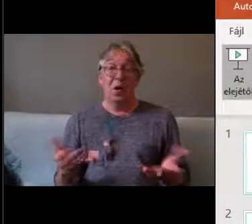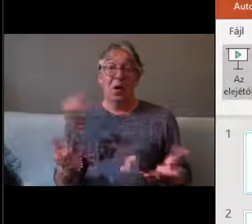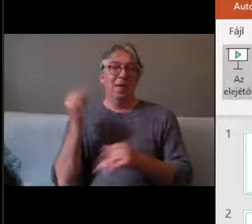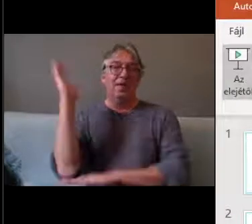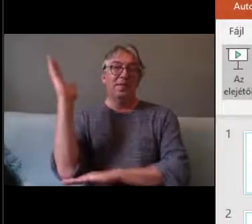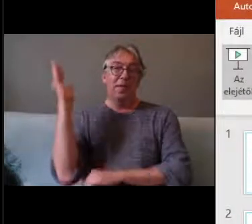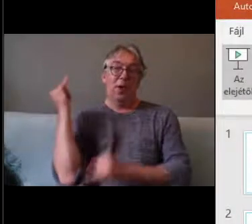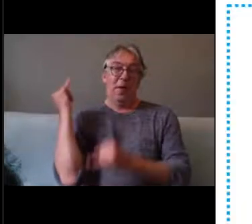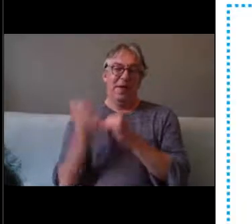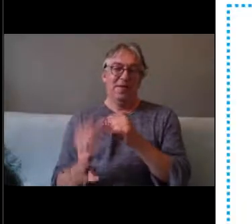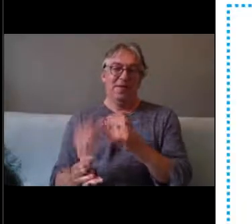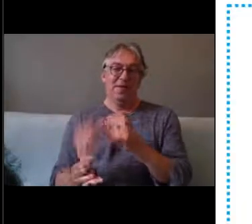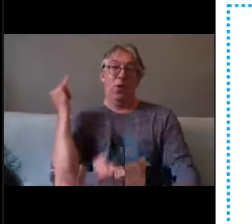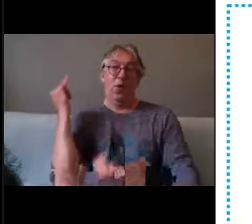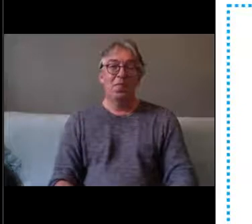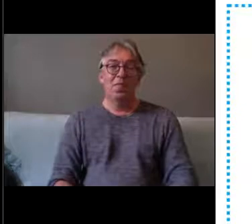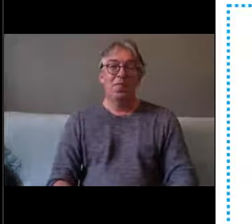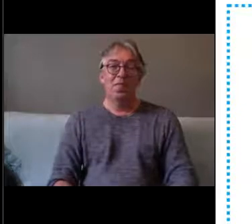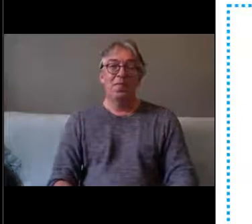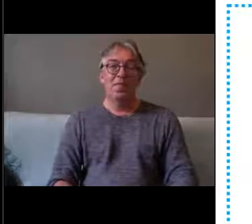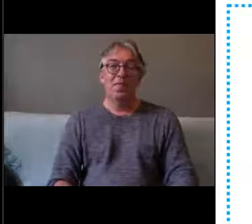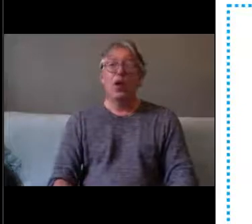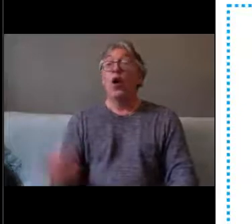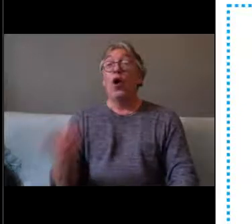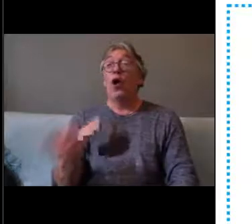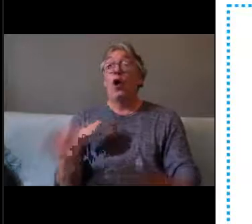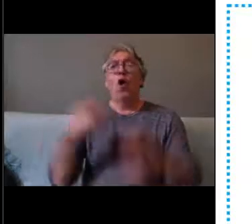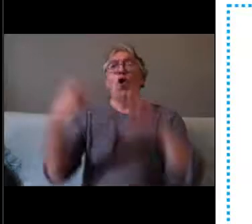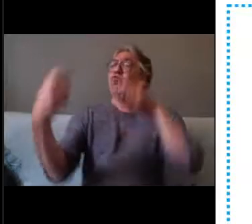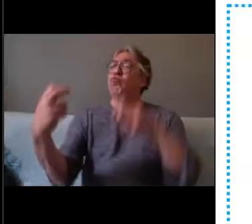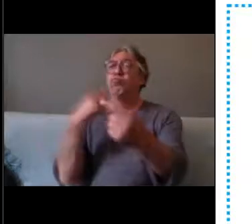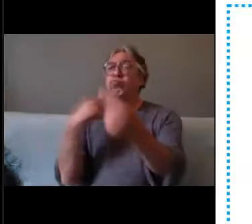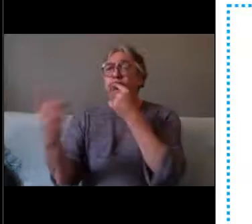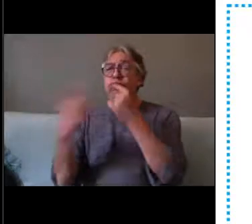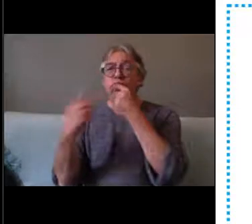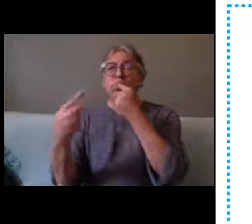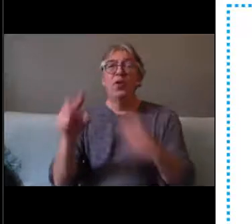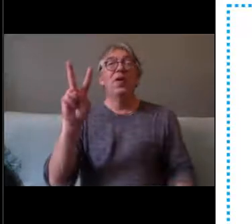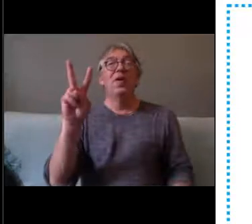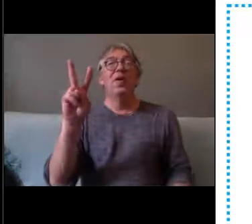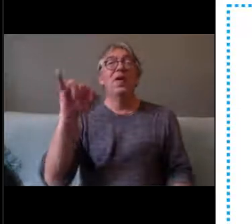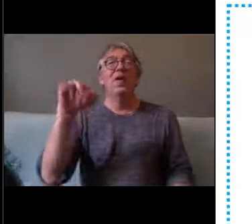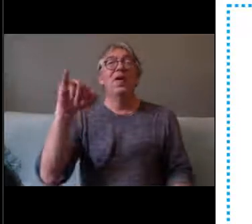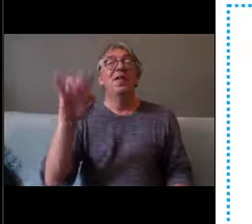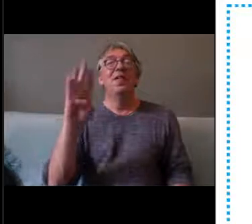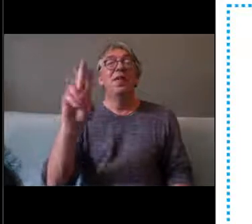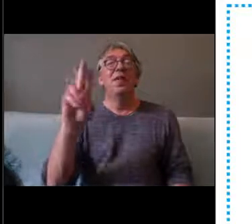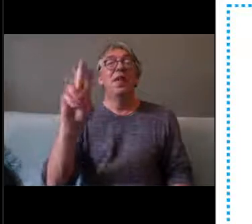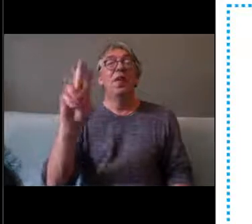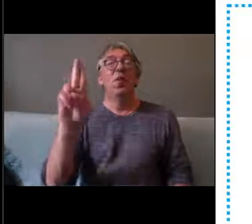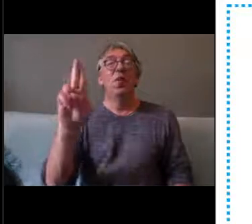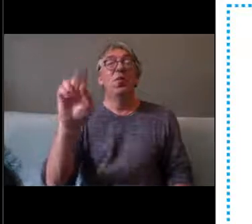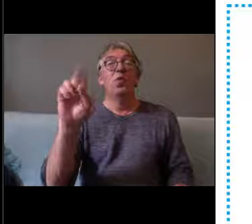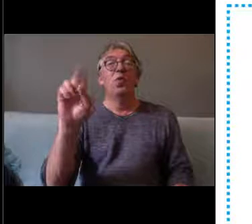I'm going to have a conversation with Vibhu Sharma who is joining through New York. You're so welcome, Vibhu.